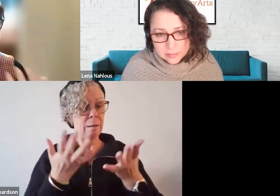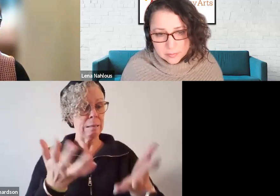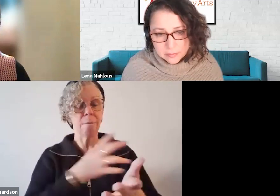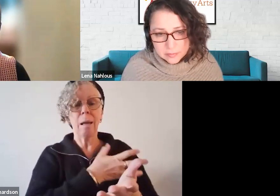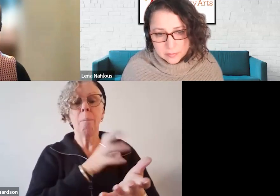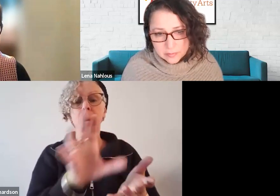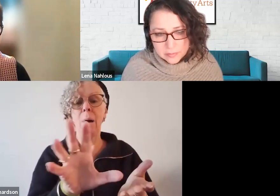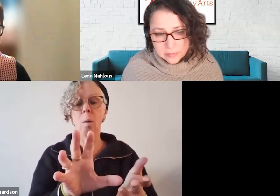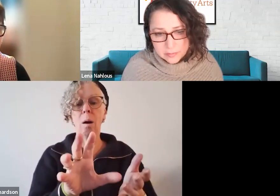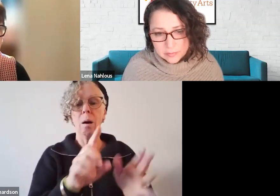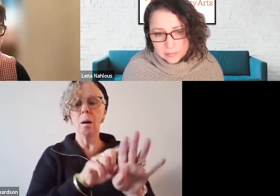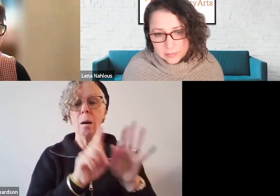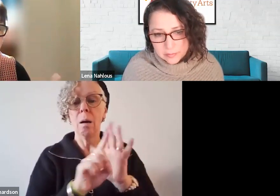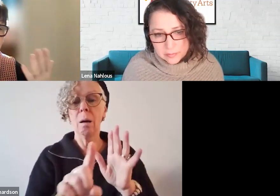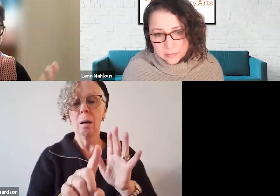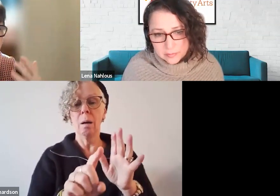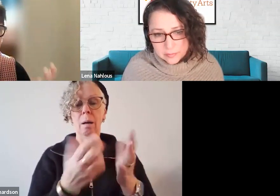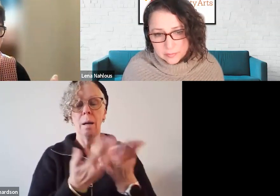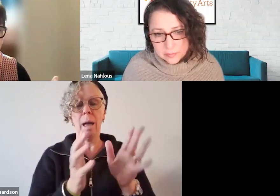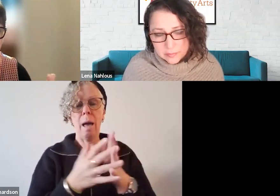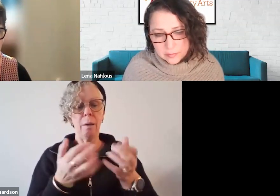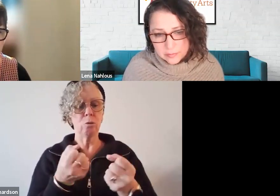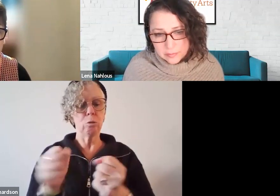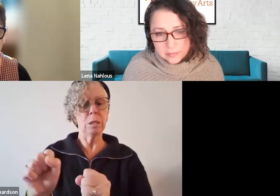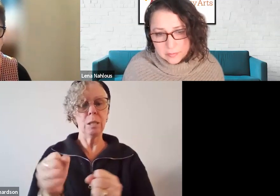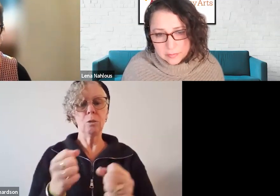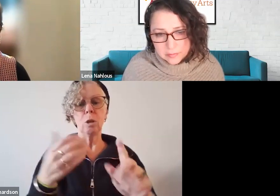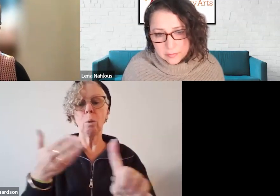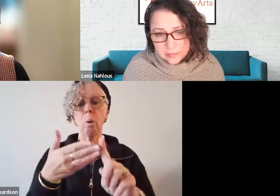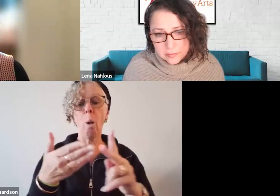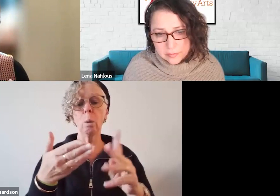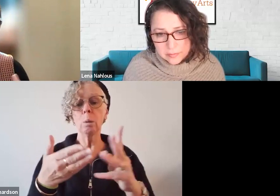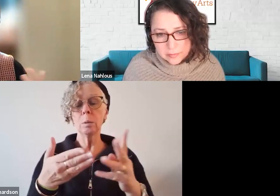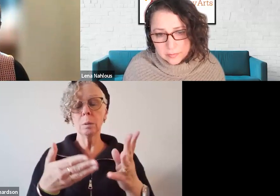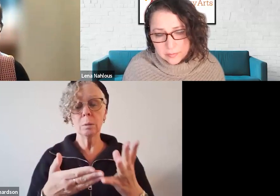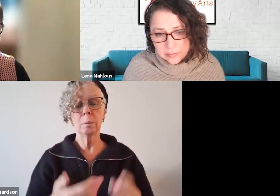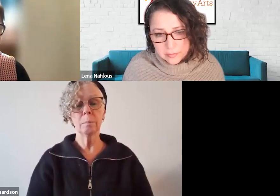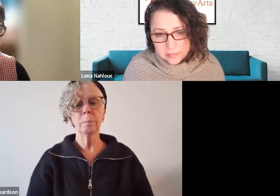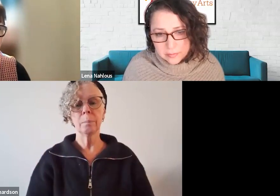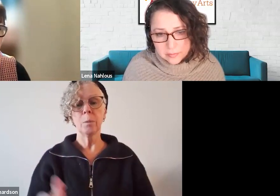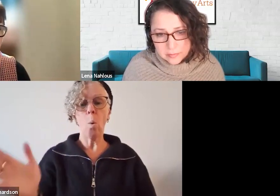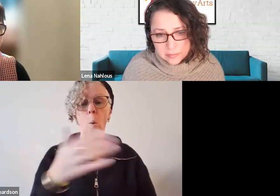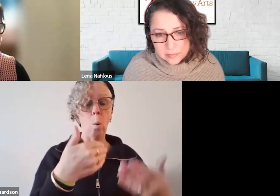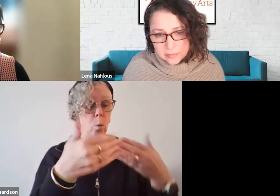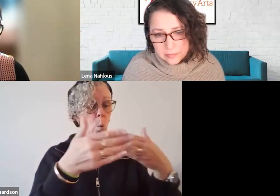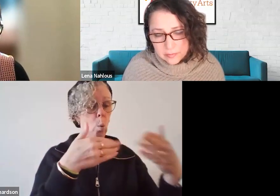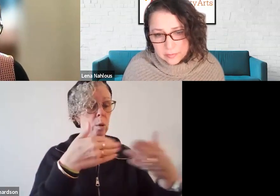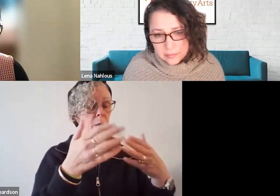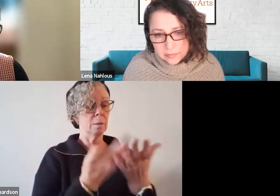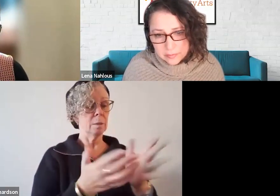determines strategic goals, and this is probably all starting to sound very familiar to you all, organisers, corporate group and individual behaviour